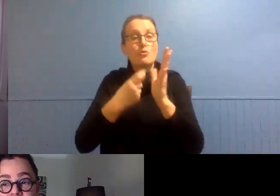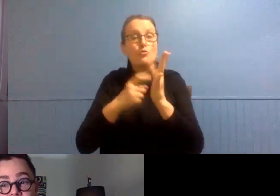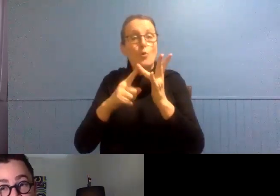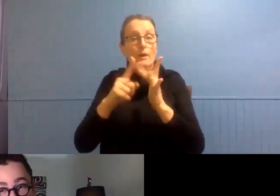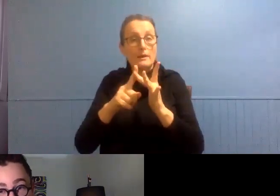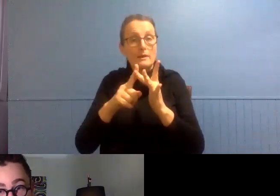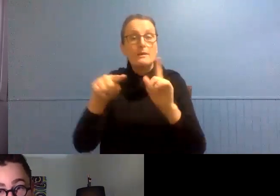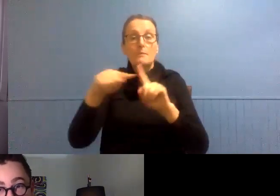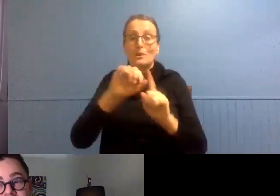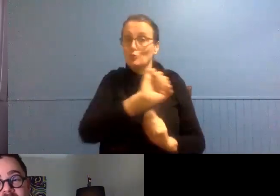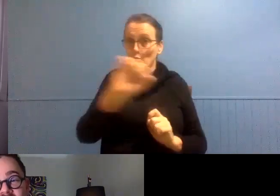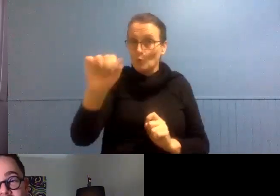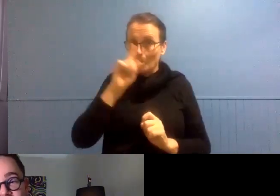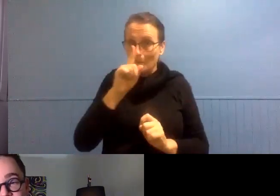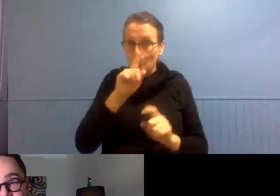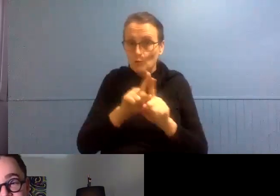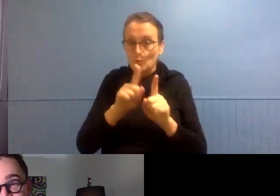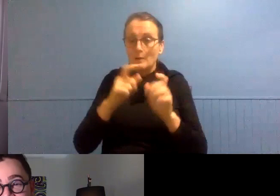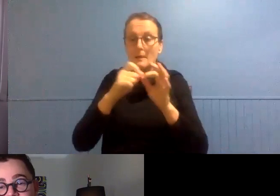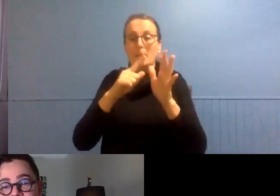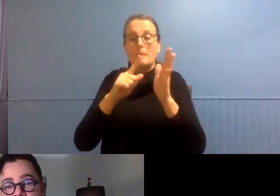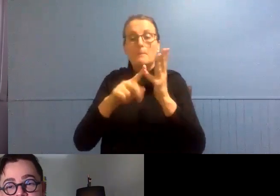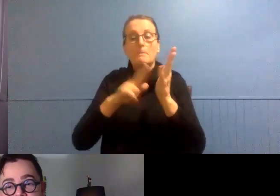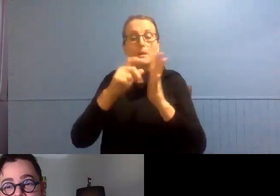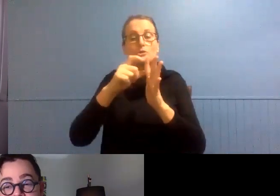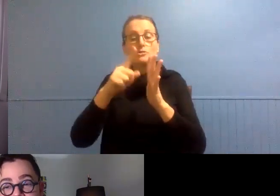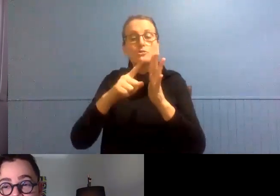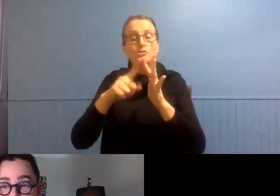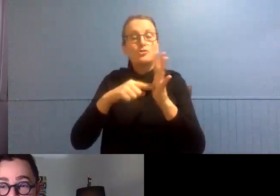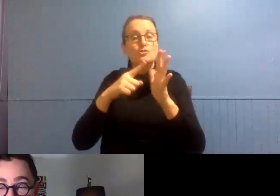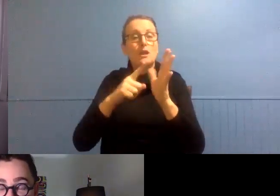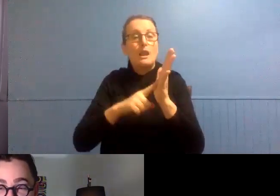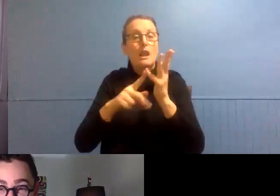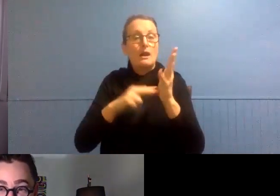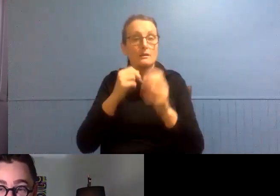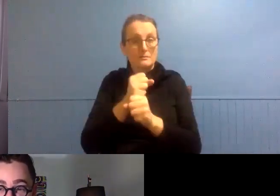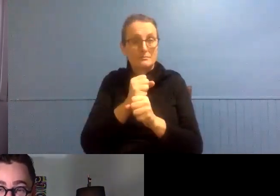peoples as well. The Bundjalung. I pay my deep respects to these